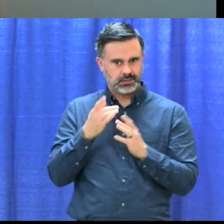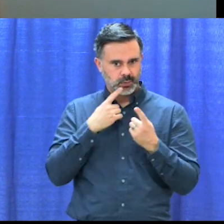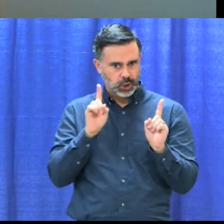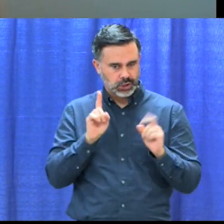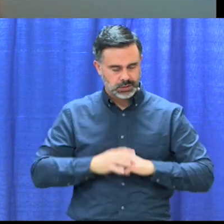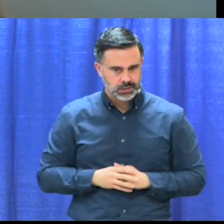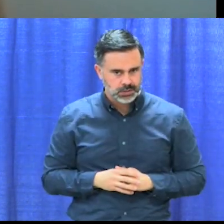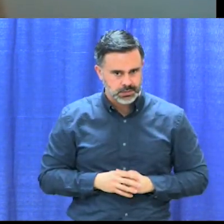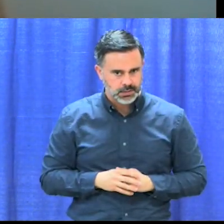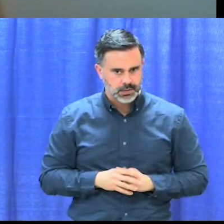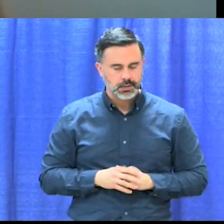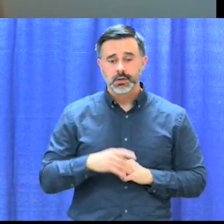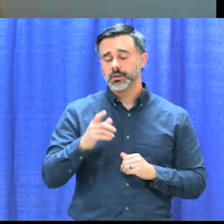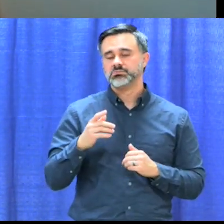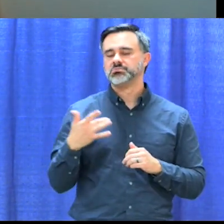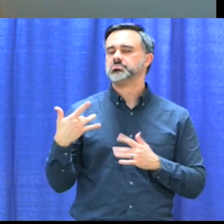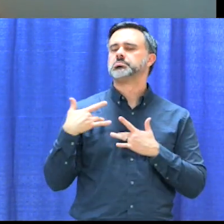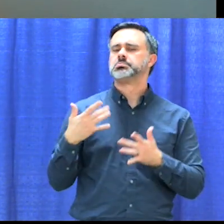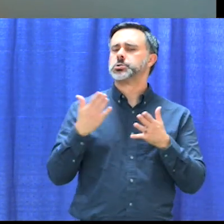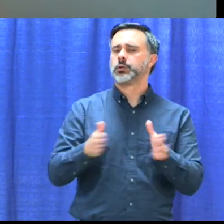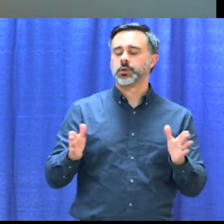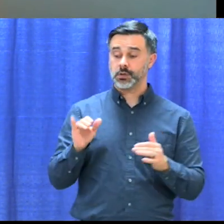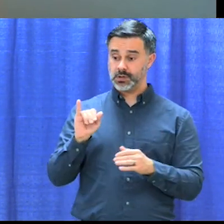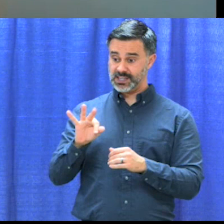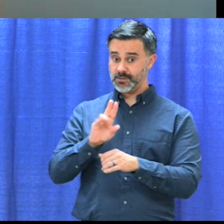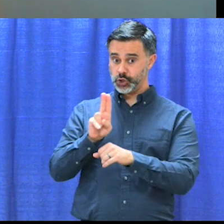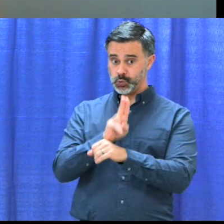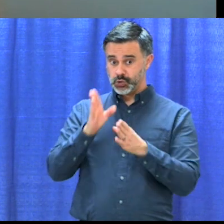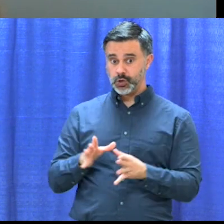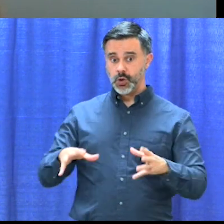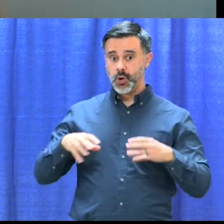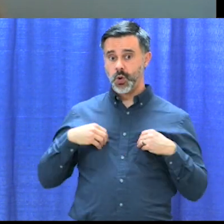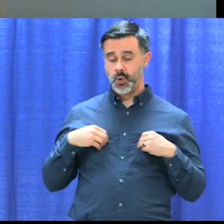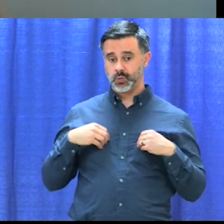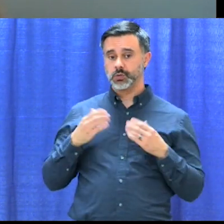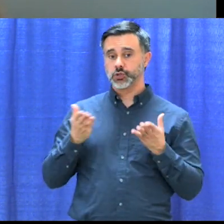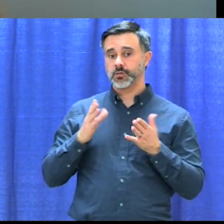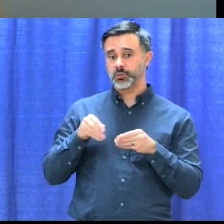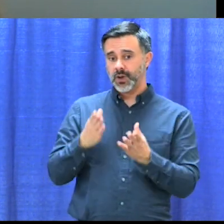Generally as long as a user's own service provider has coverage in a particular area